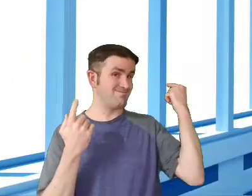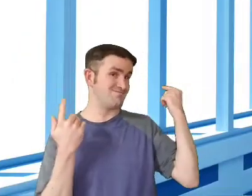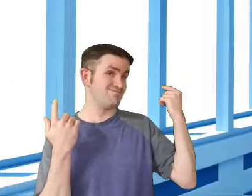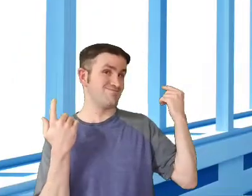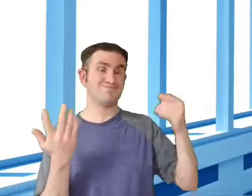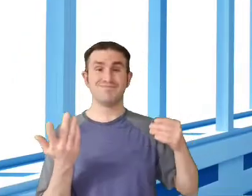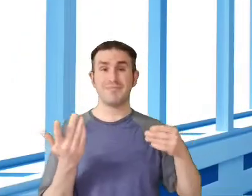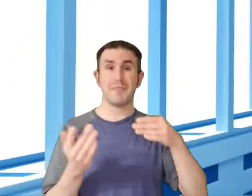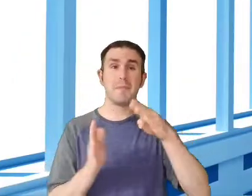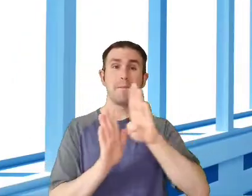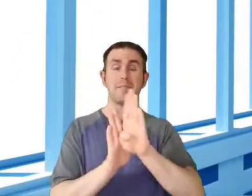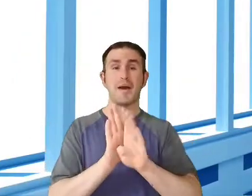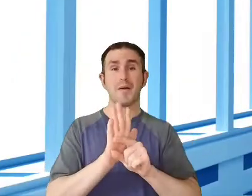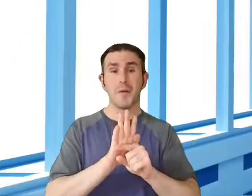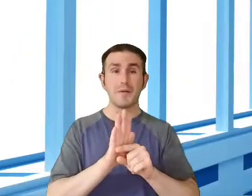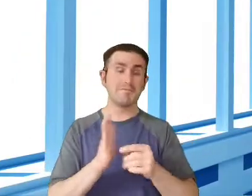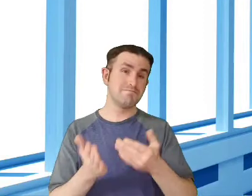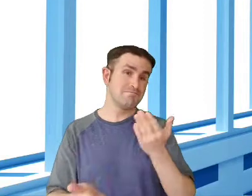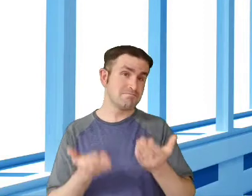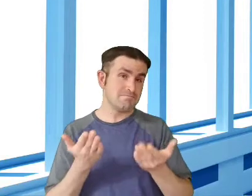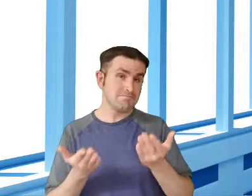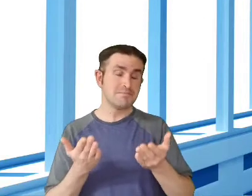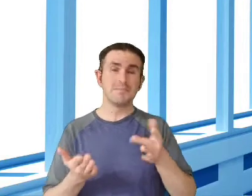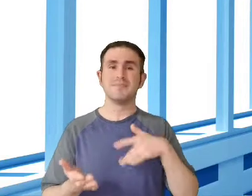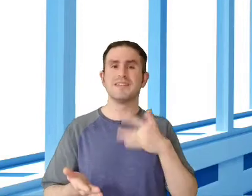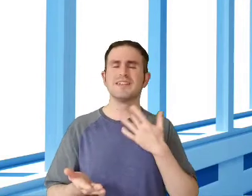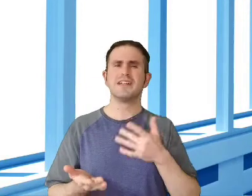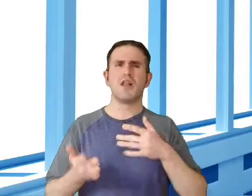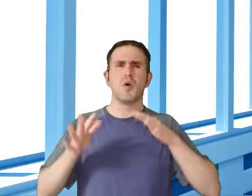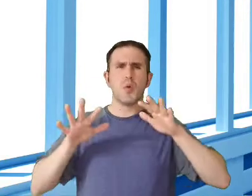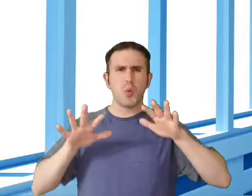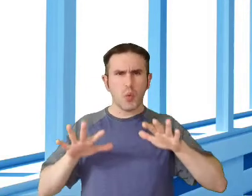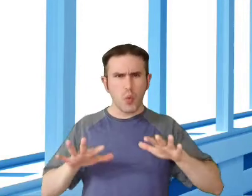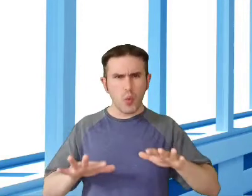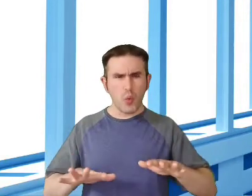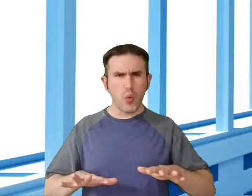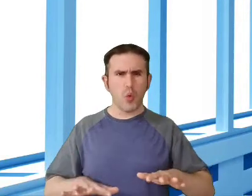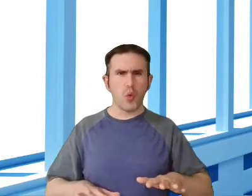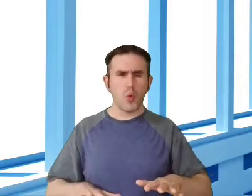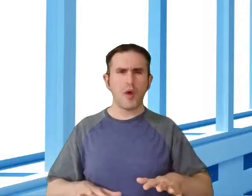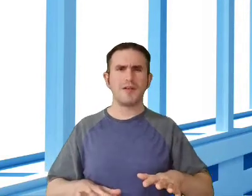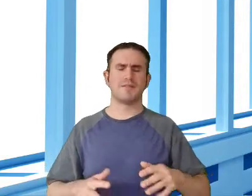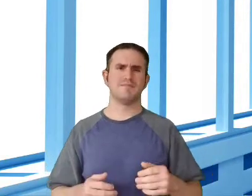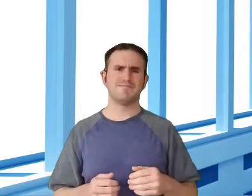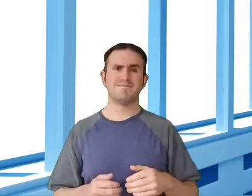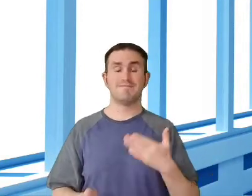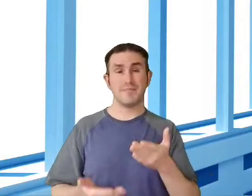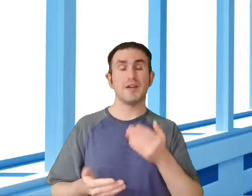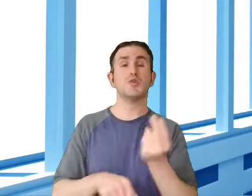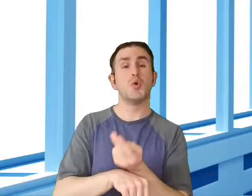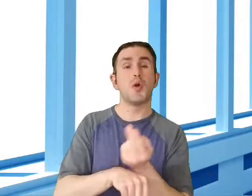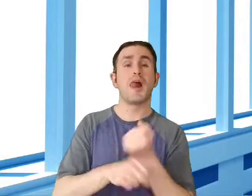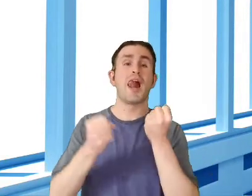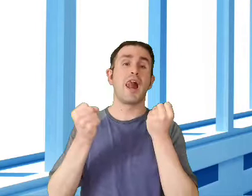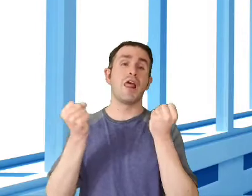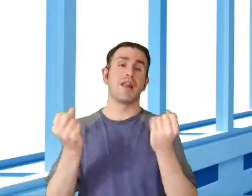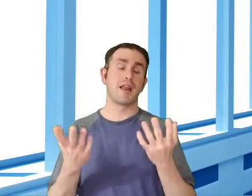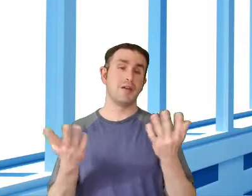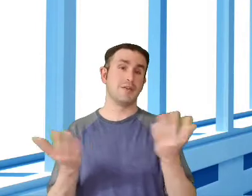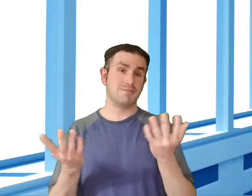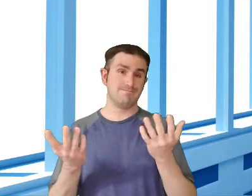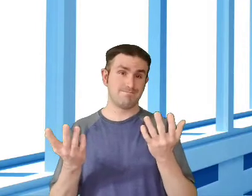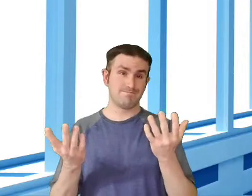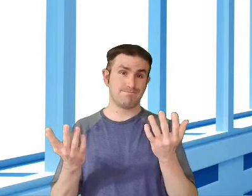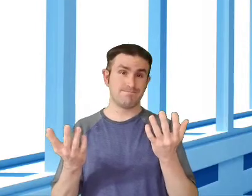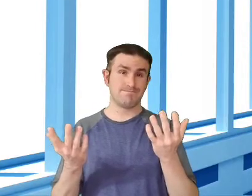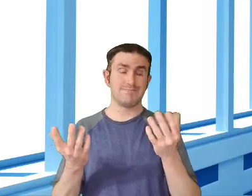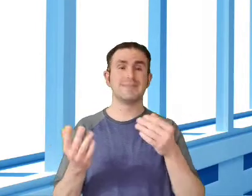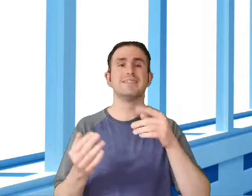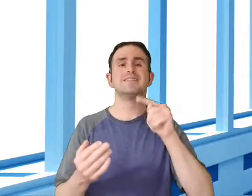Like if you want it to feel, uh, a bit more toned down, you could work with a lot of your, uh,